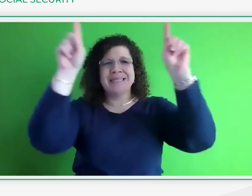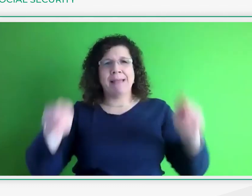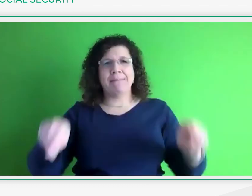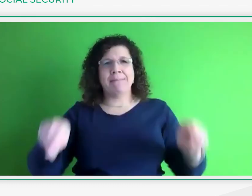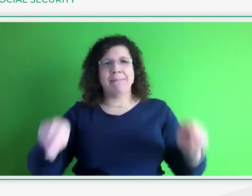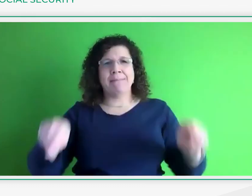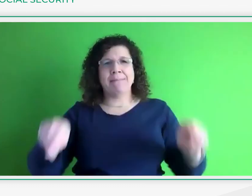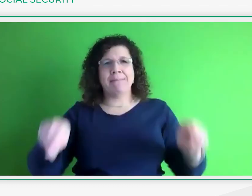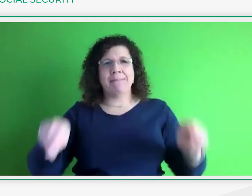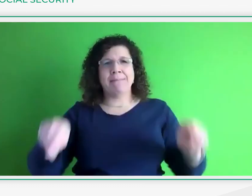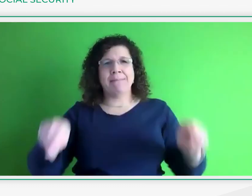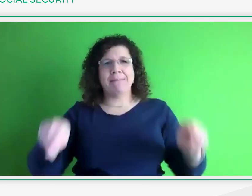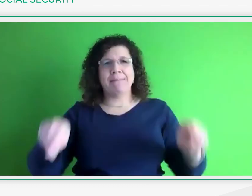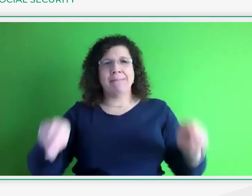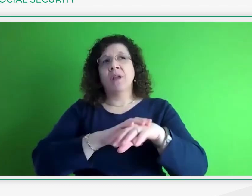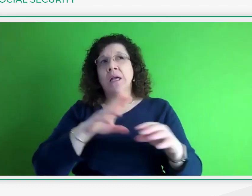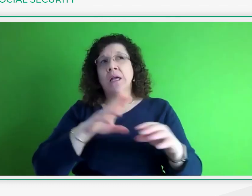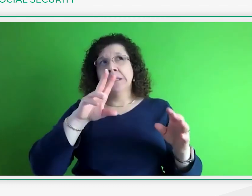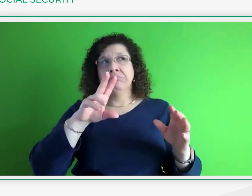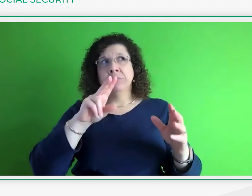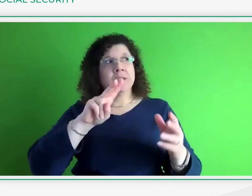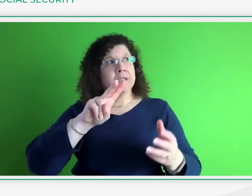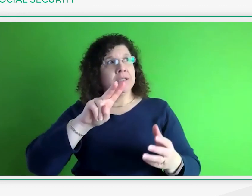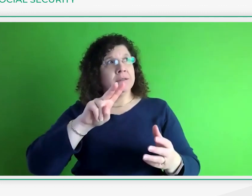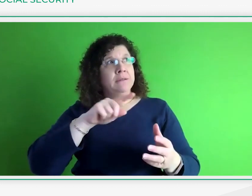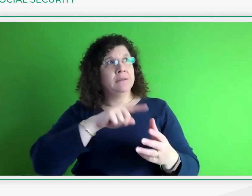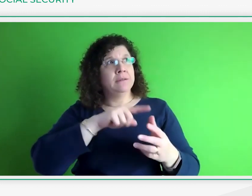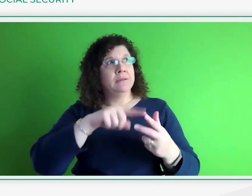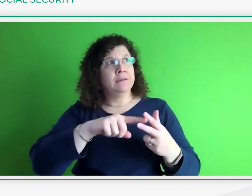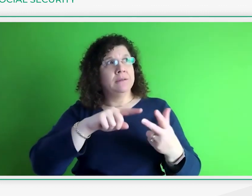Look at your Social Security statement.